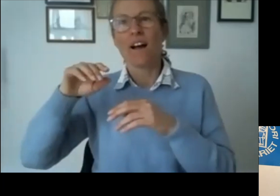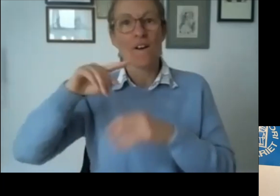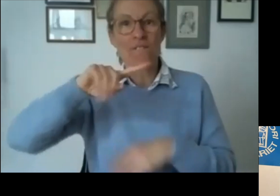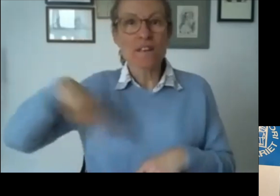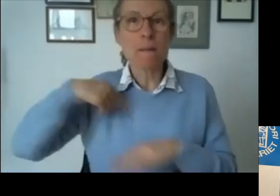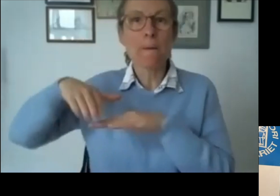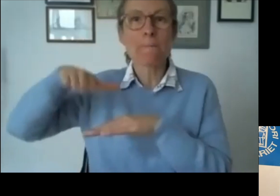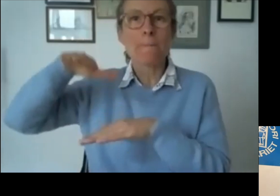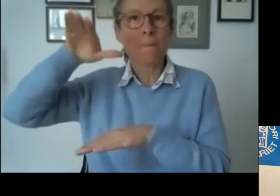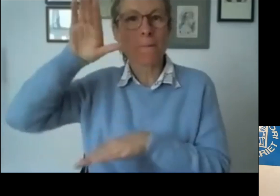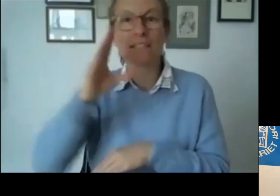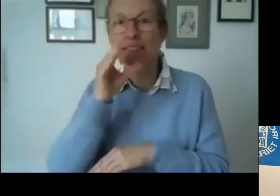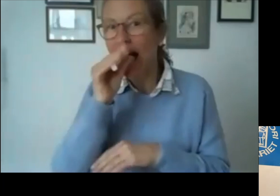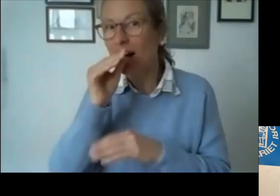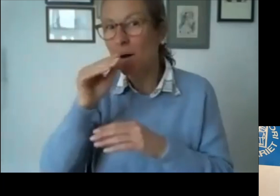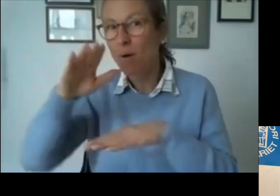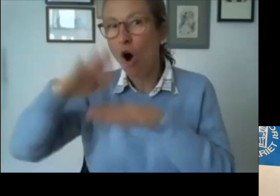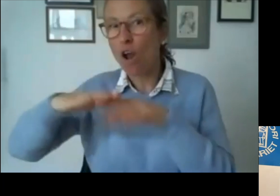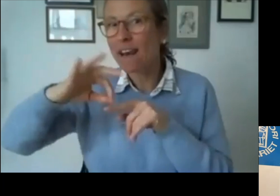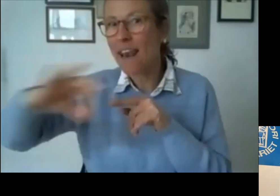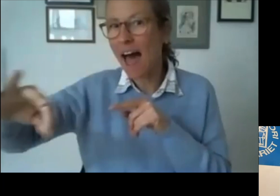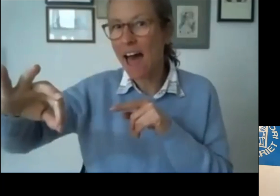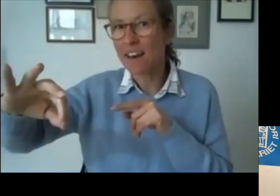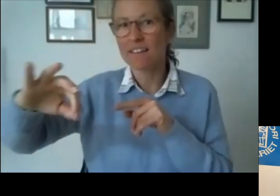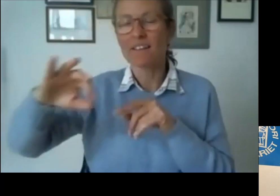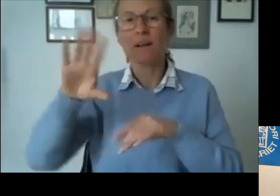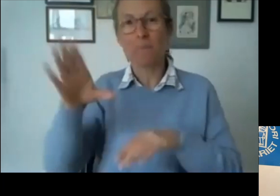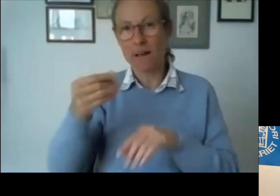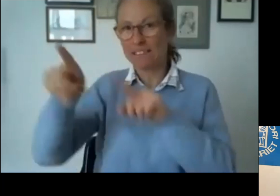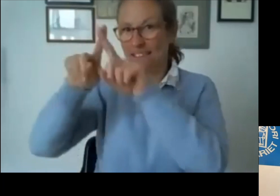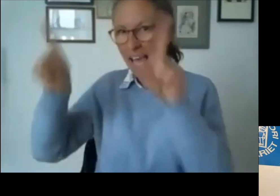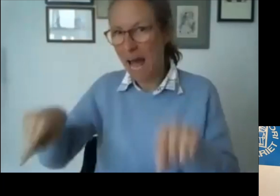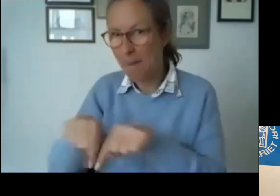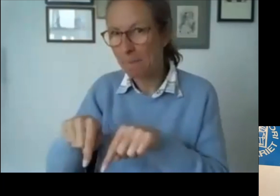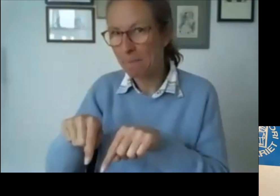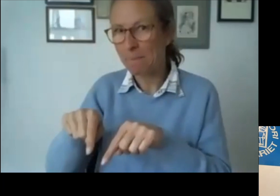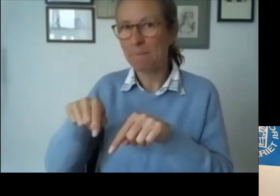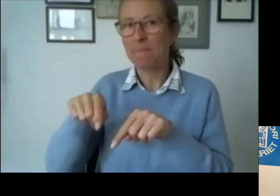an effect from corona has been that we talk online much more than we did before